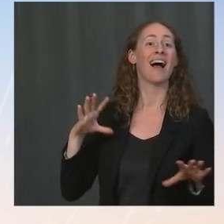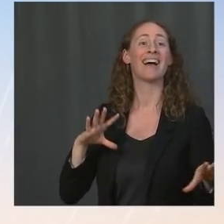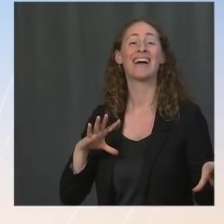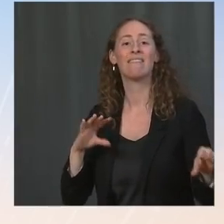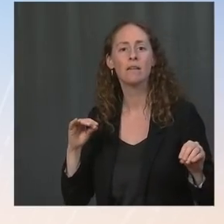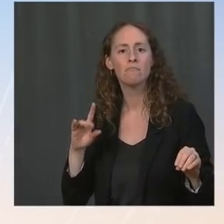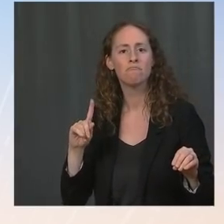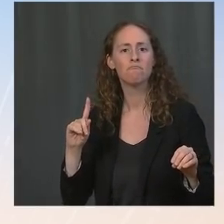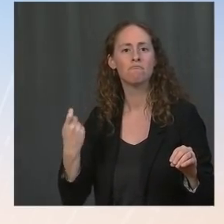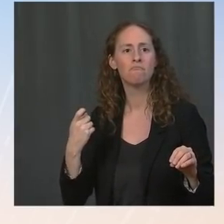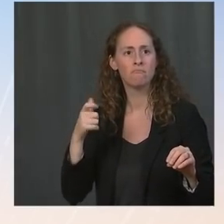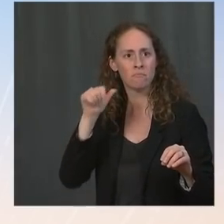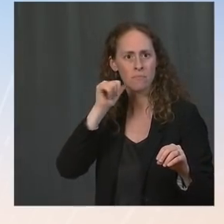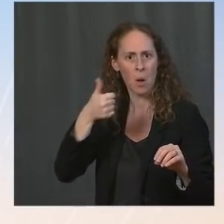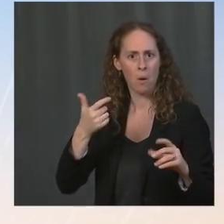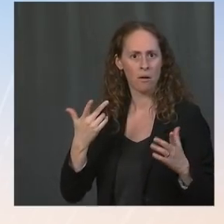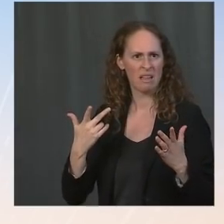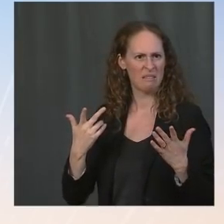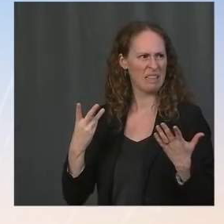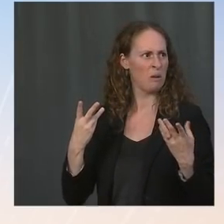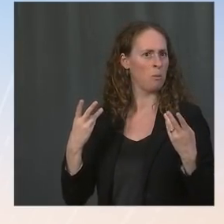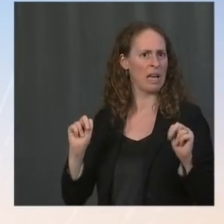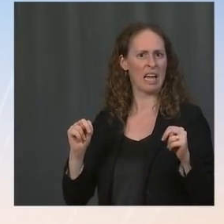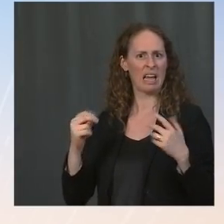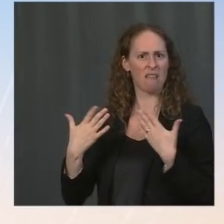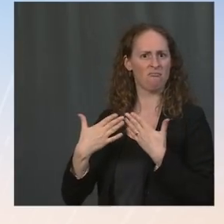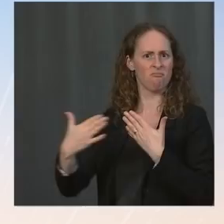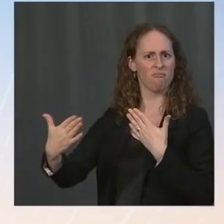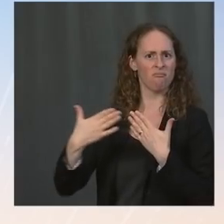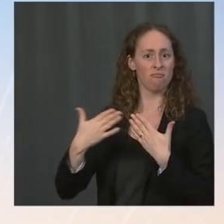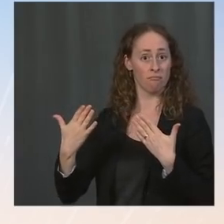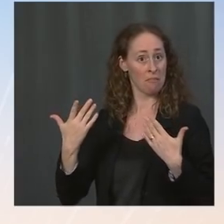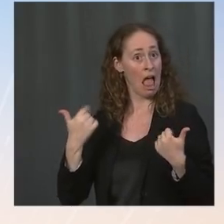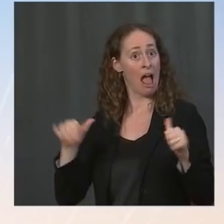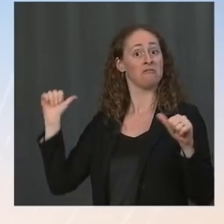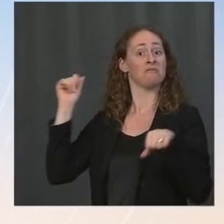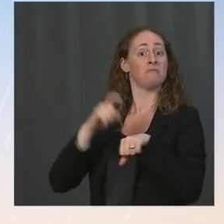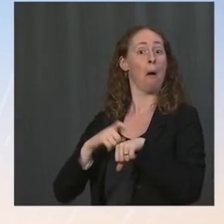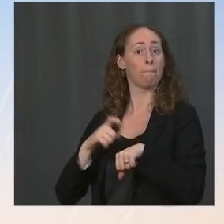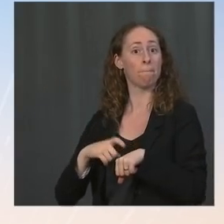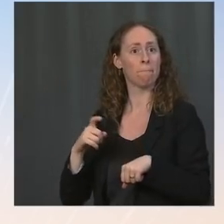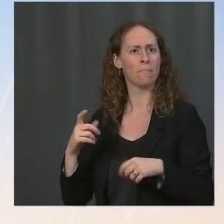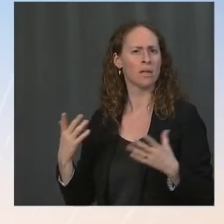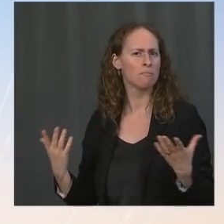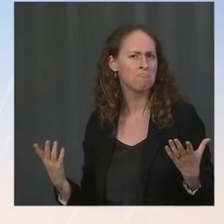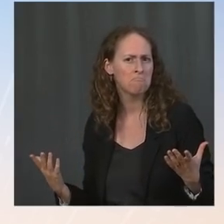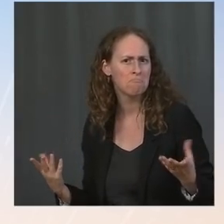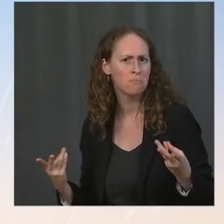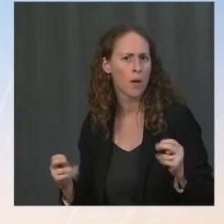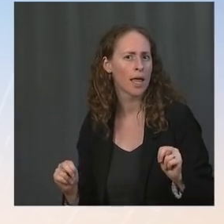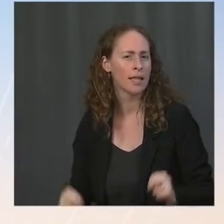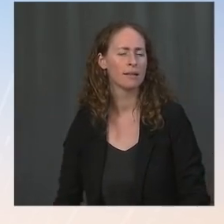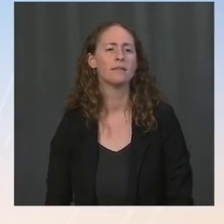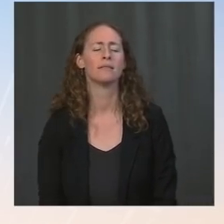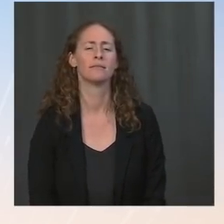or sense of whether or not they're going to be able to go? Ms. Psaki: There -- well, I will -- I will tell you that there's ongoing, immediate,